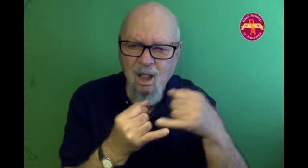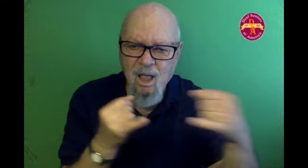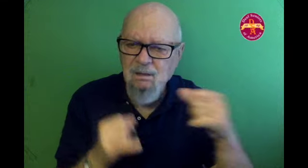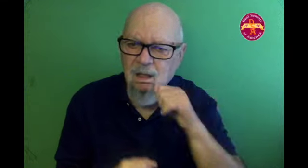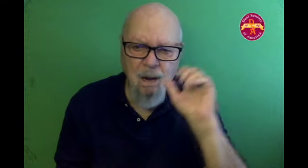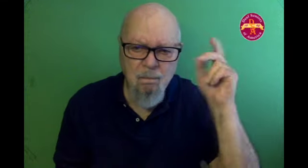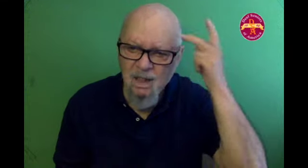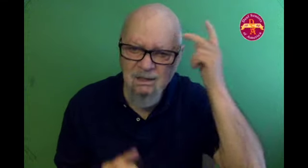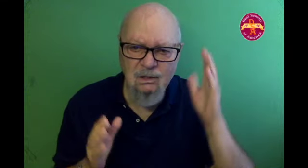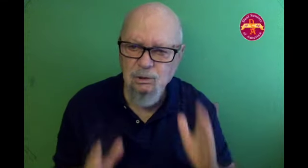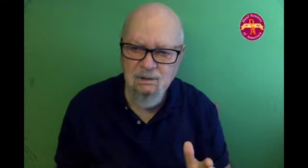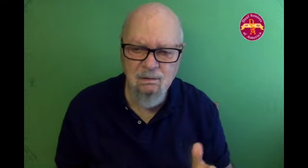Follow CDC guidelines not politicians.